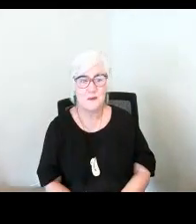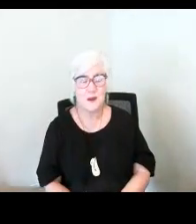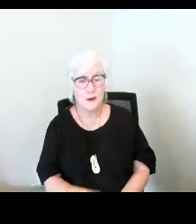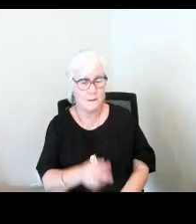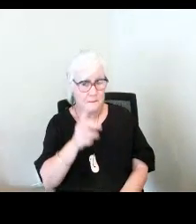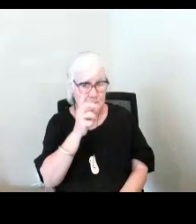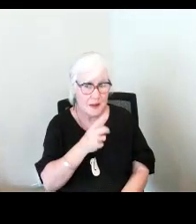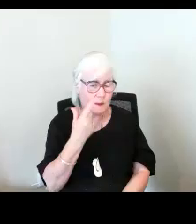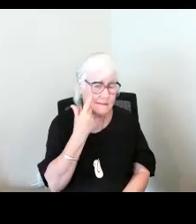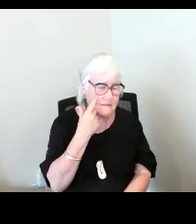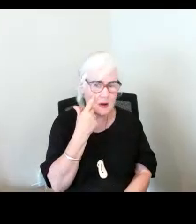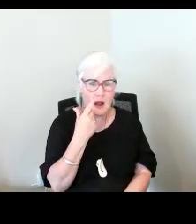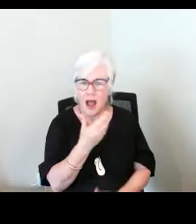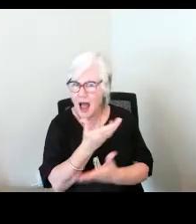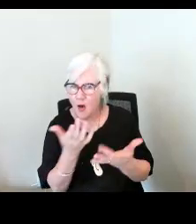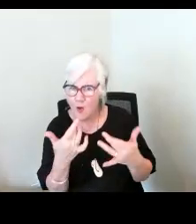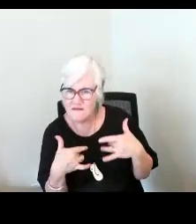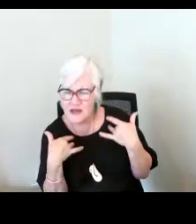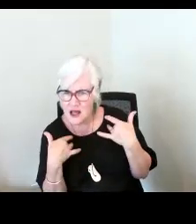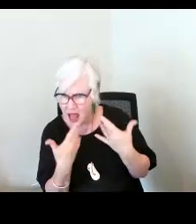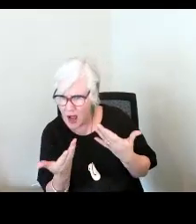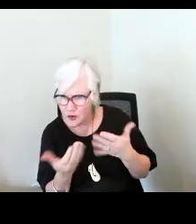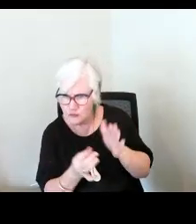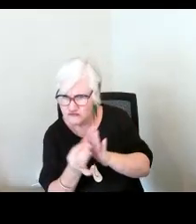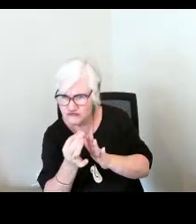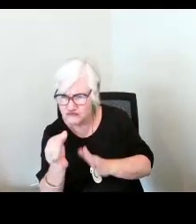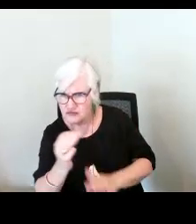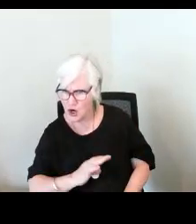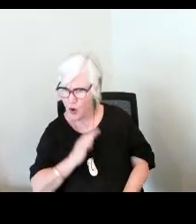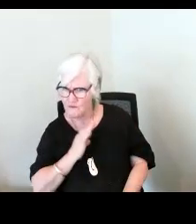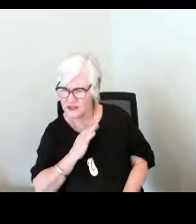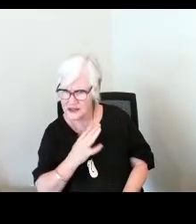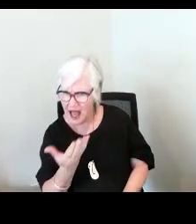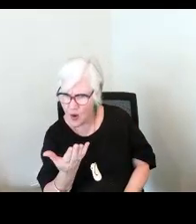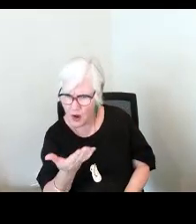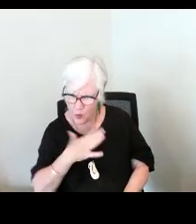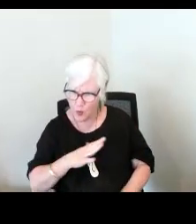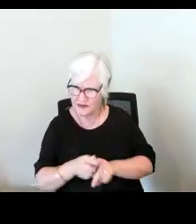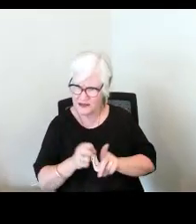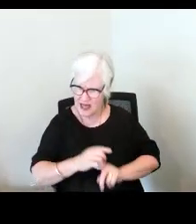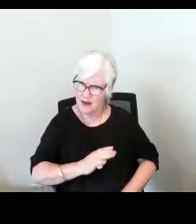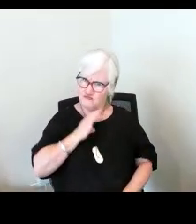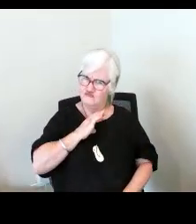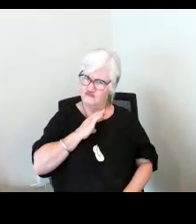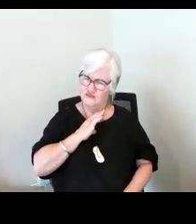and they ask me how I grew my confidence, and they want to grow it too. When I revisit people,